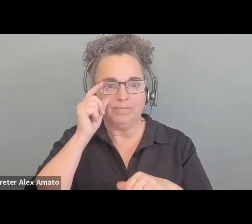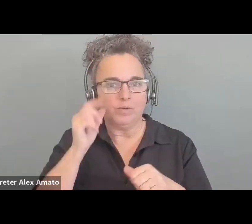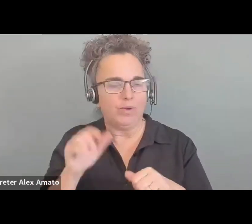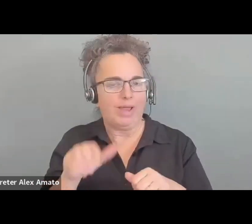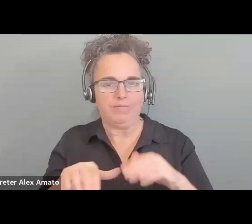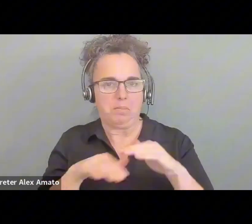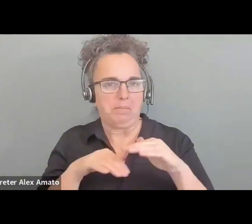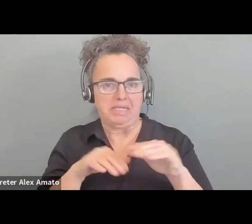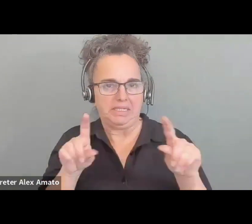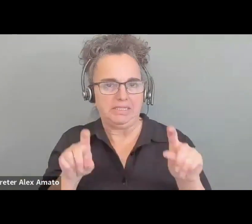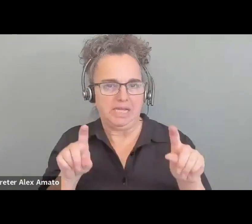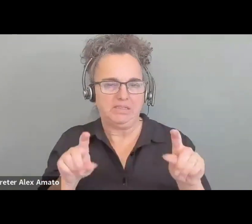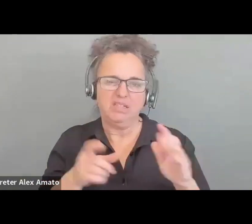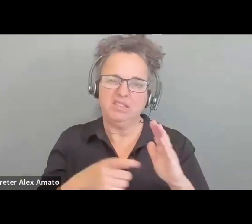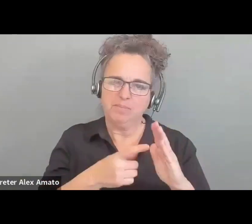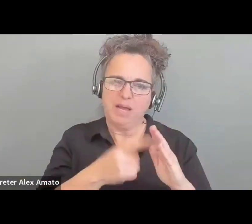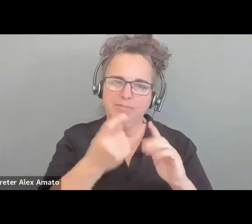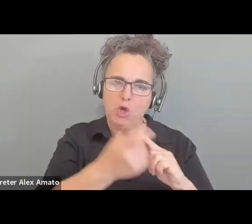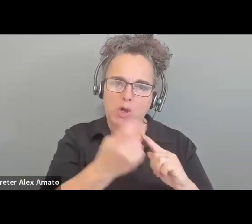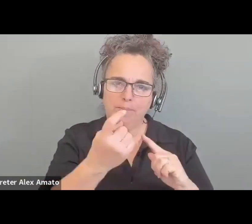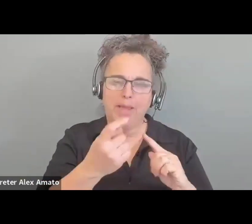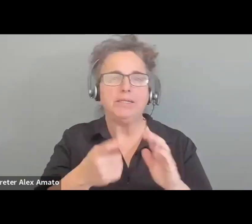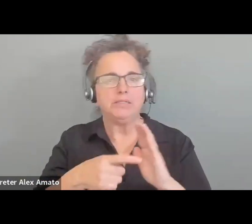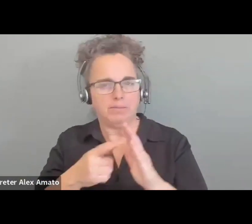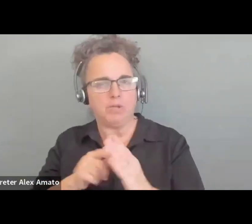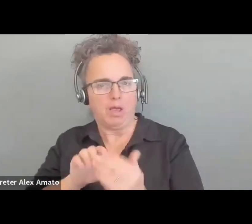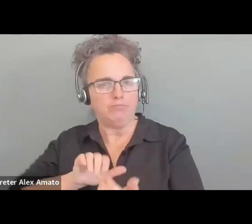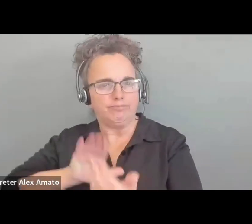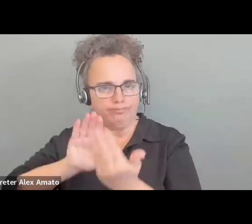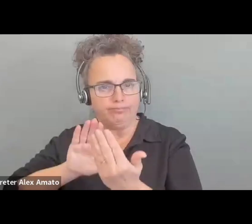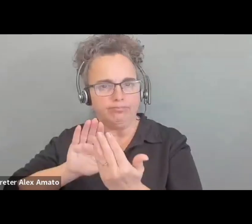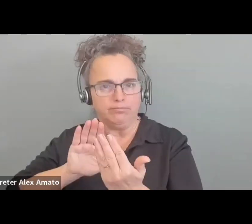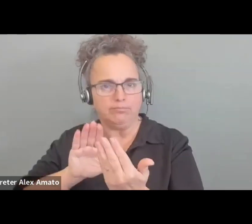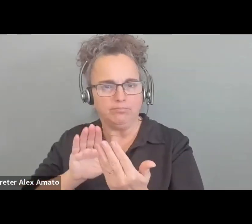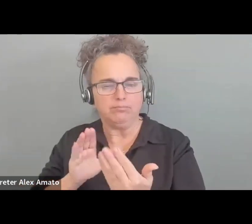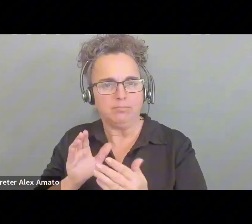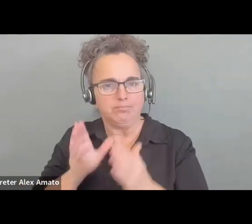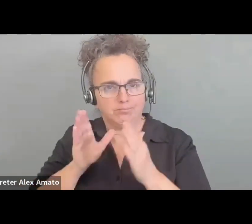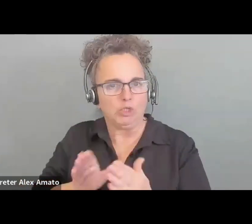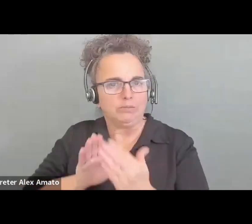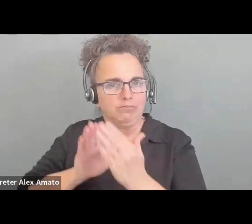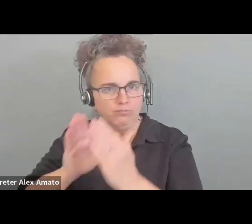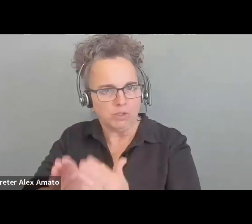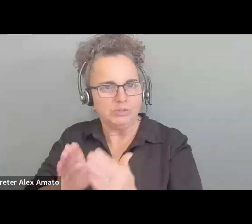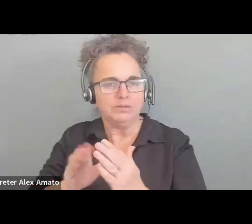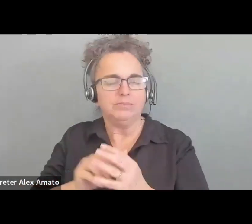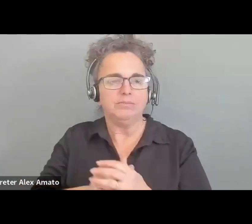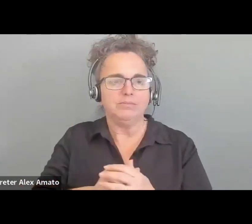of which is automated, some of which is manual. And then you go above and we actually incent that, by the way.